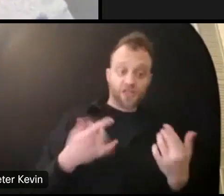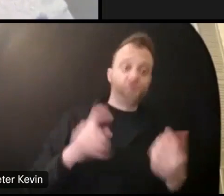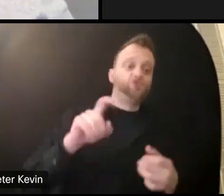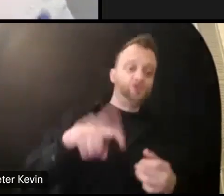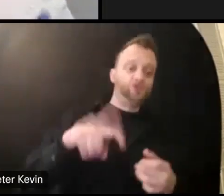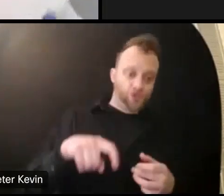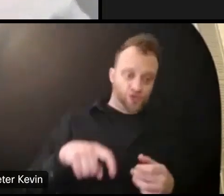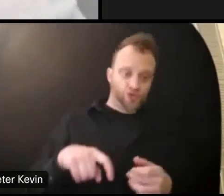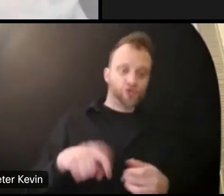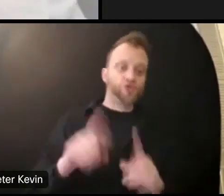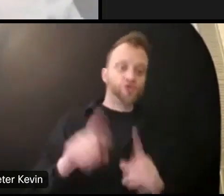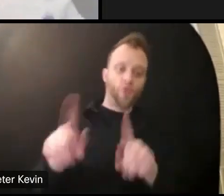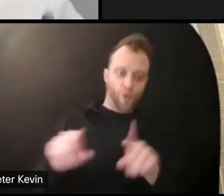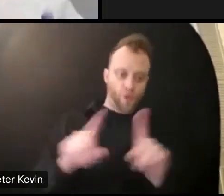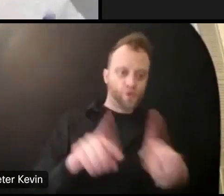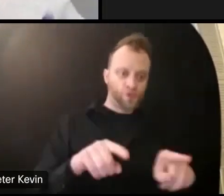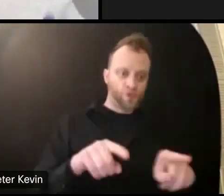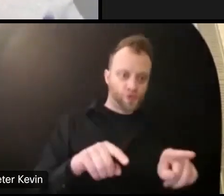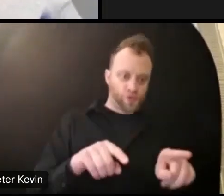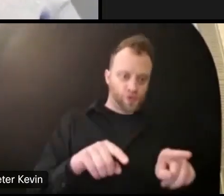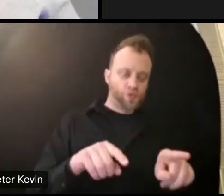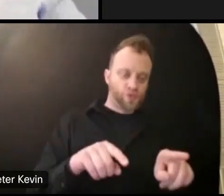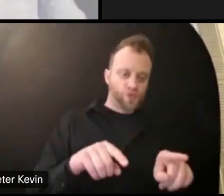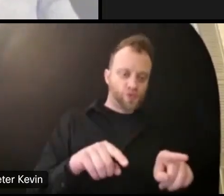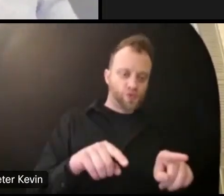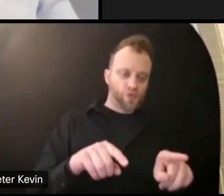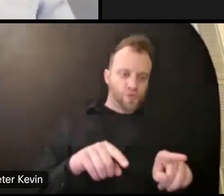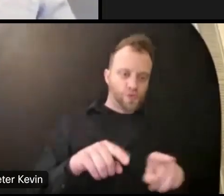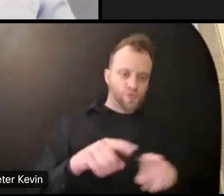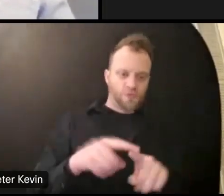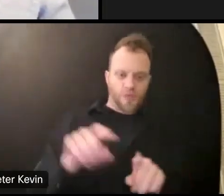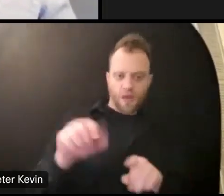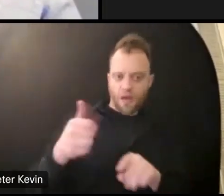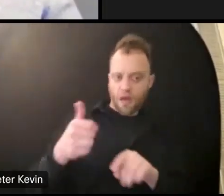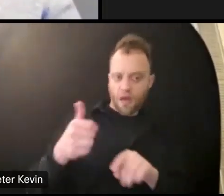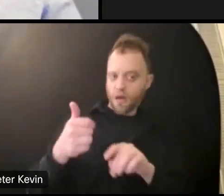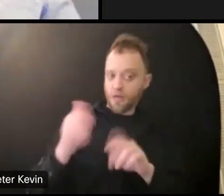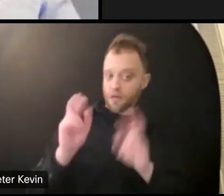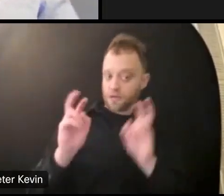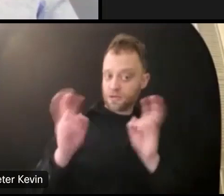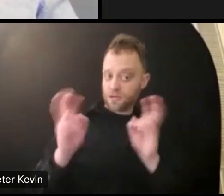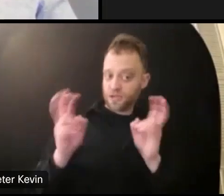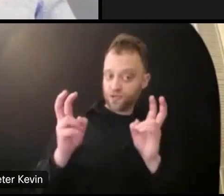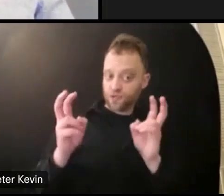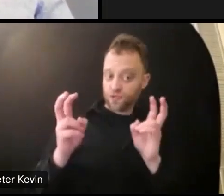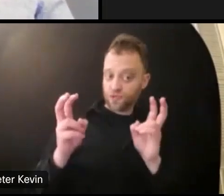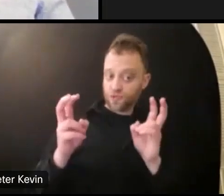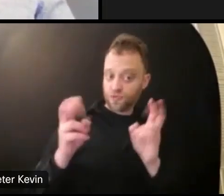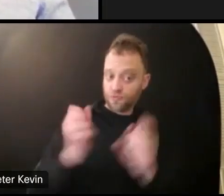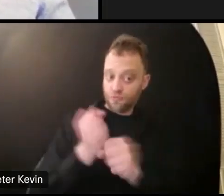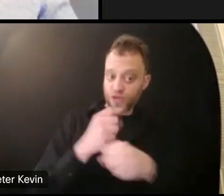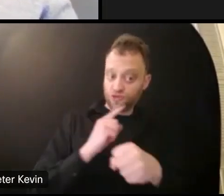for everyone. On the other matter since he brought it up, make sure that you file your your paperwork